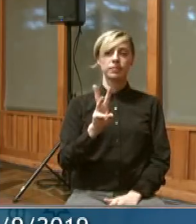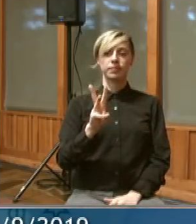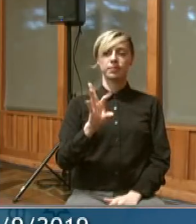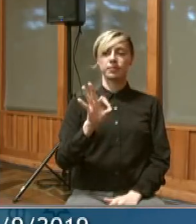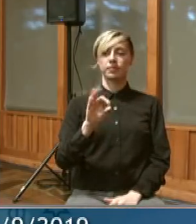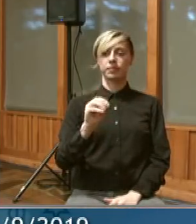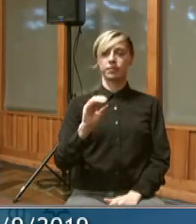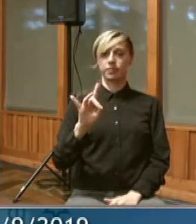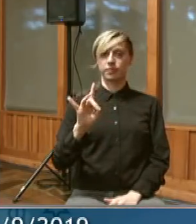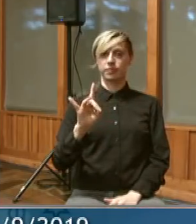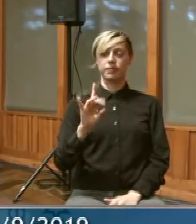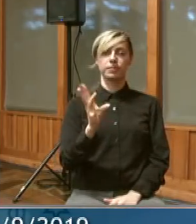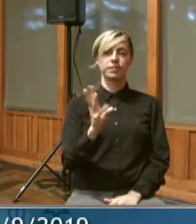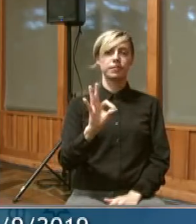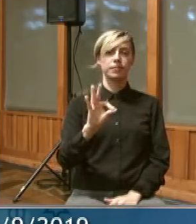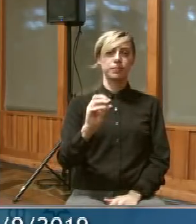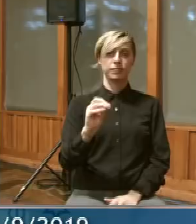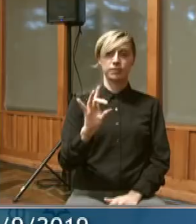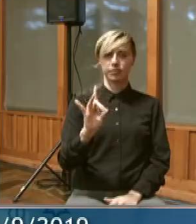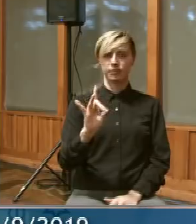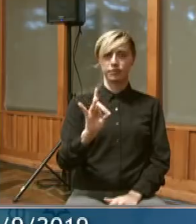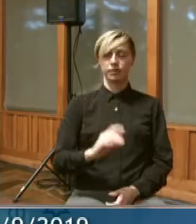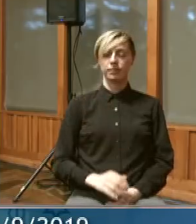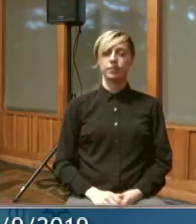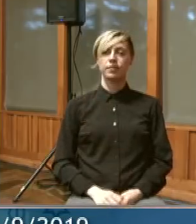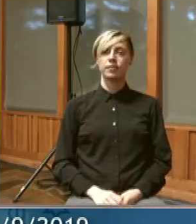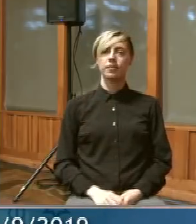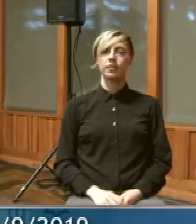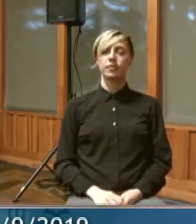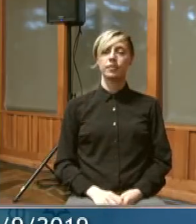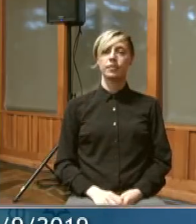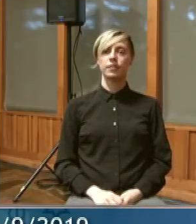TAKING A CHAIR IN THE FRONT ROW. 7028.